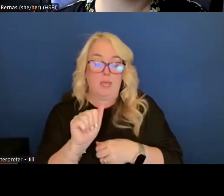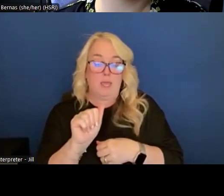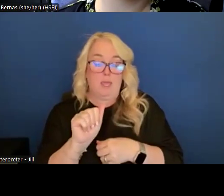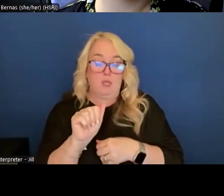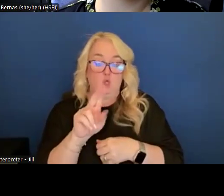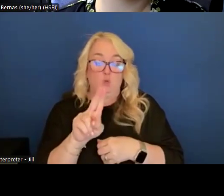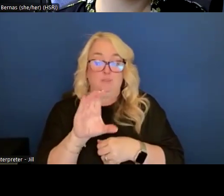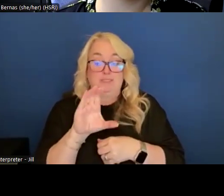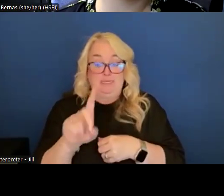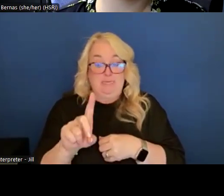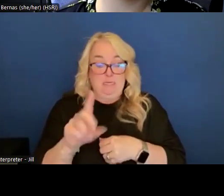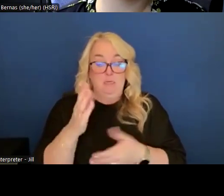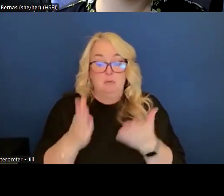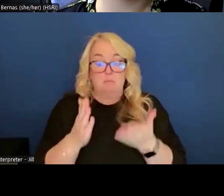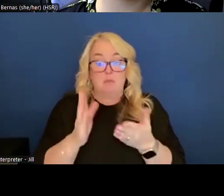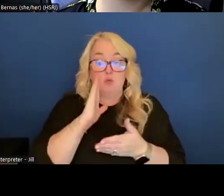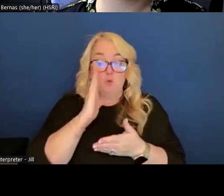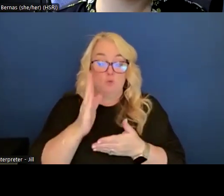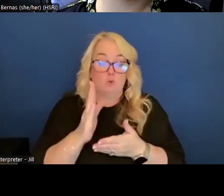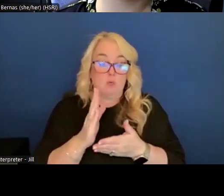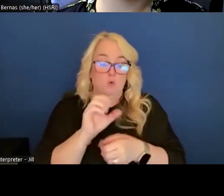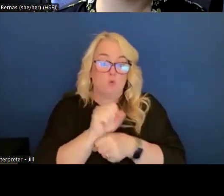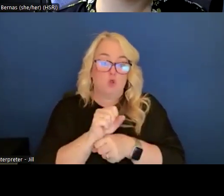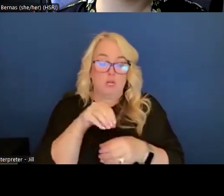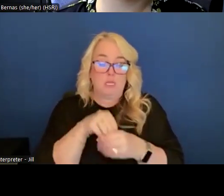may be working in their own coalitions to submit comments,